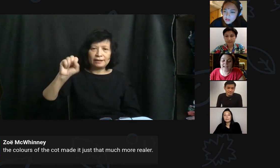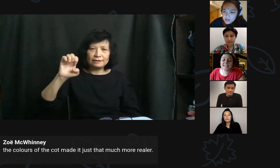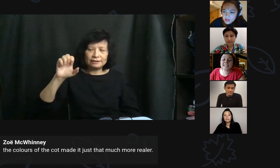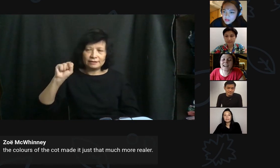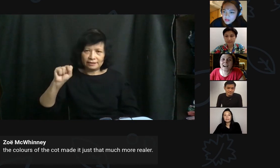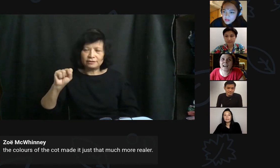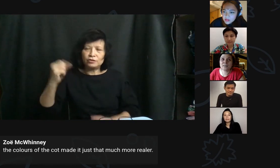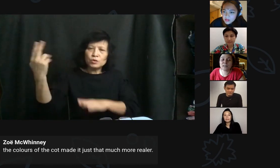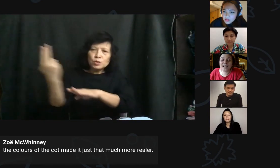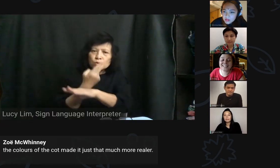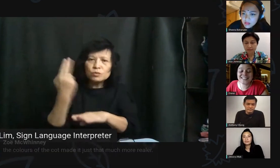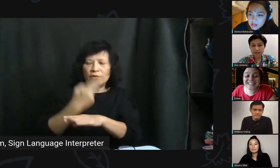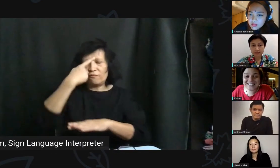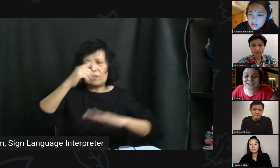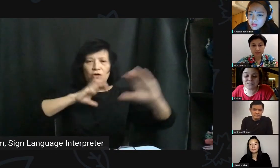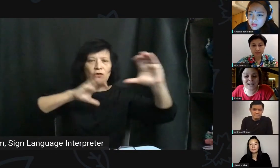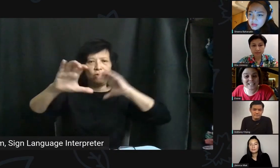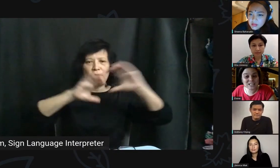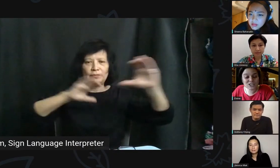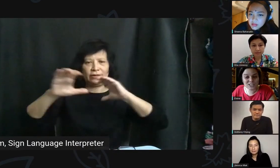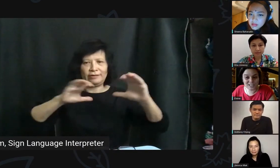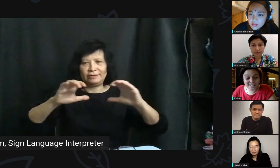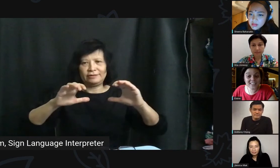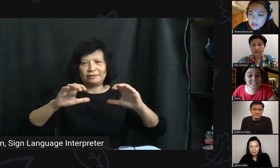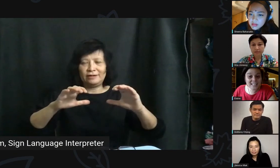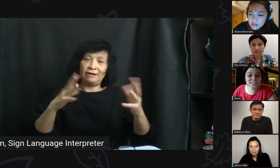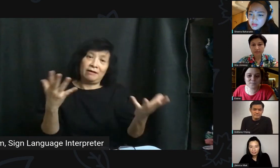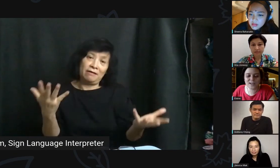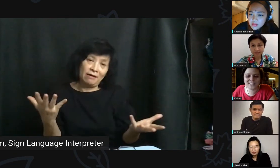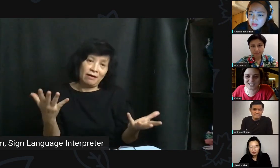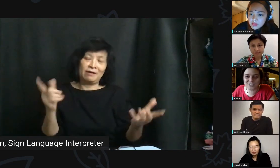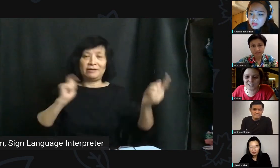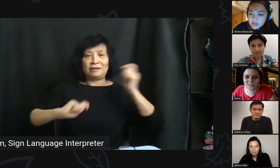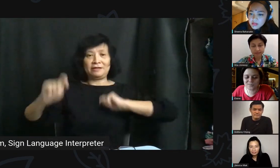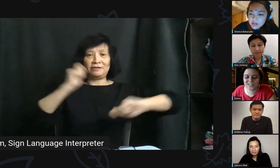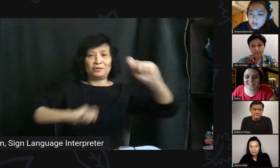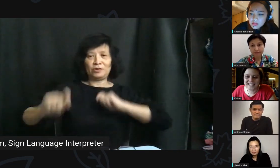As an applied theater practitioner, as a theater practitioner,